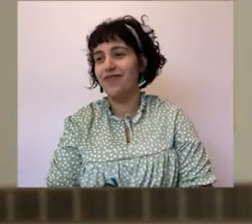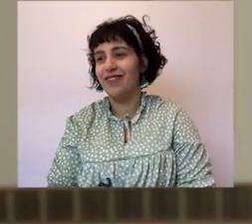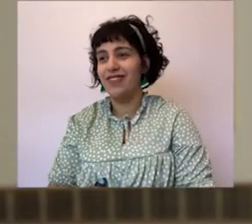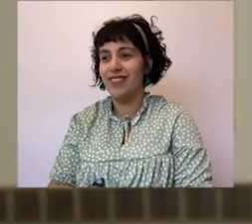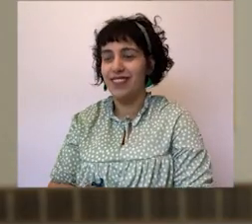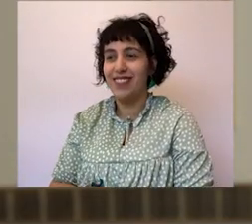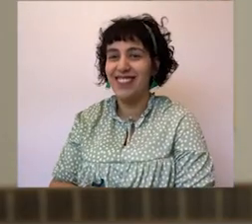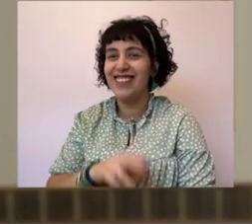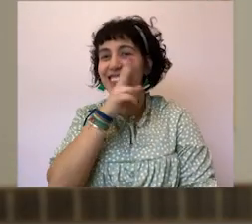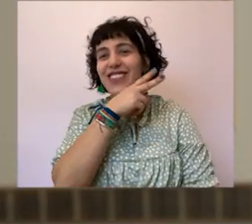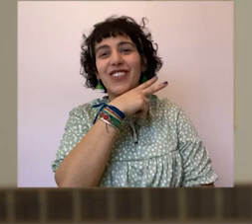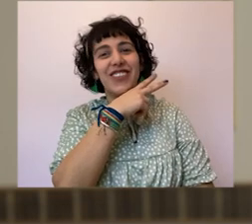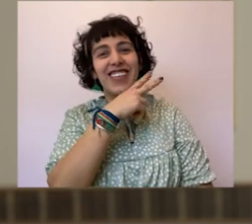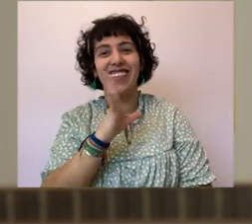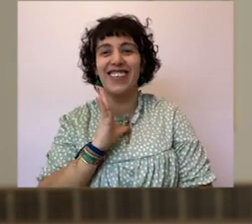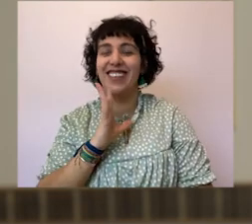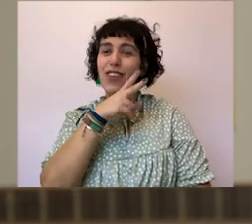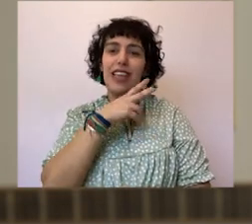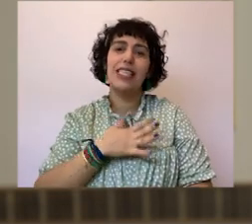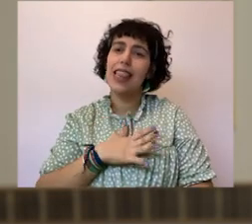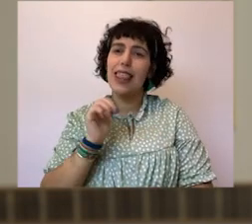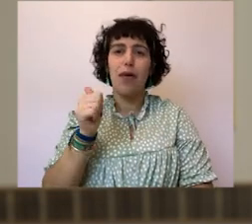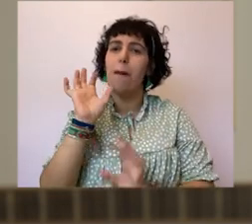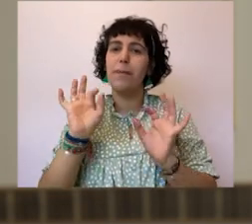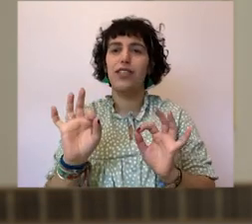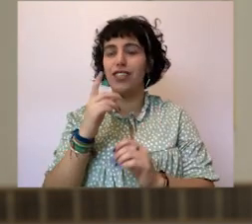Now, you can start whenever you want